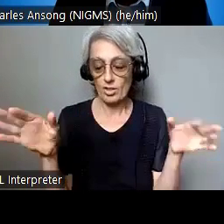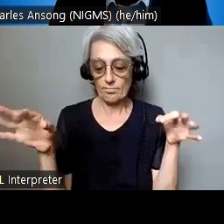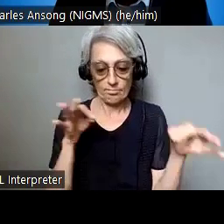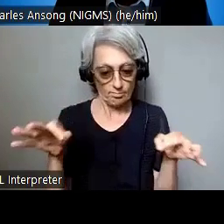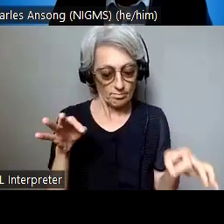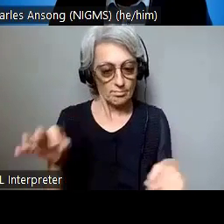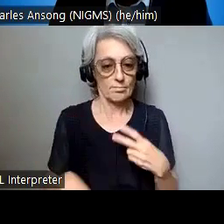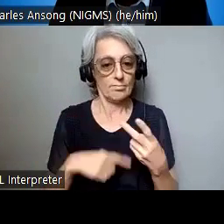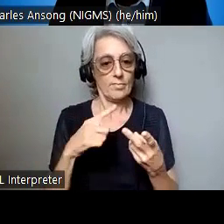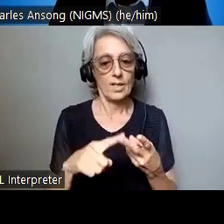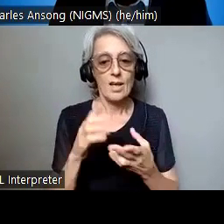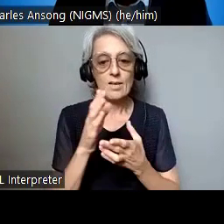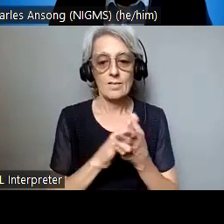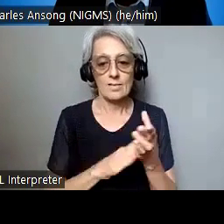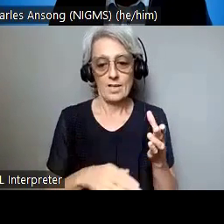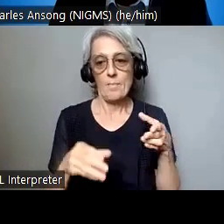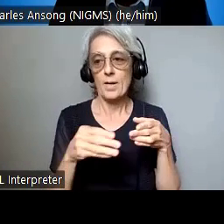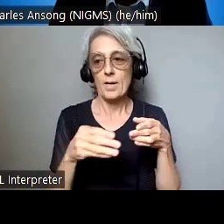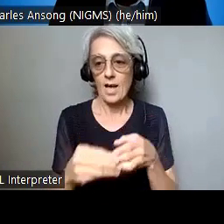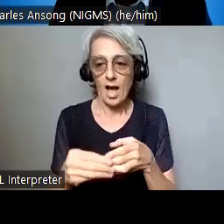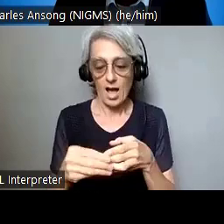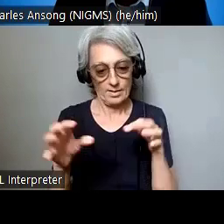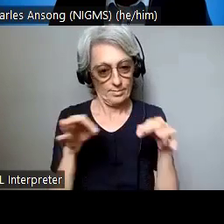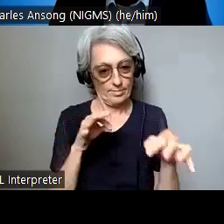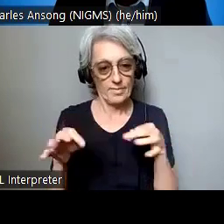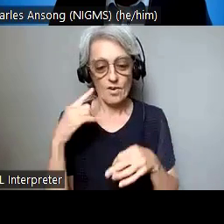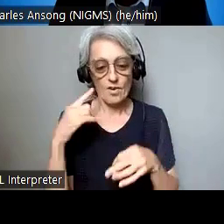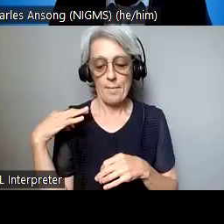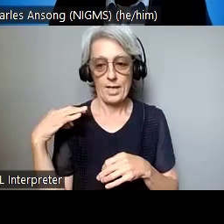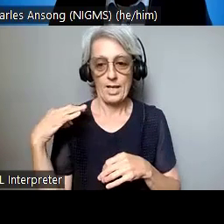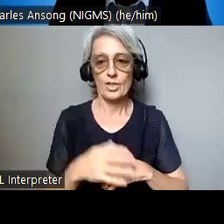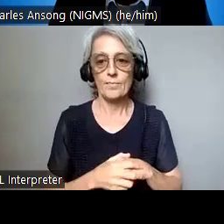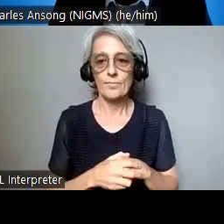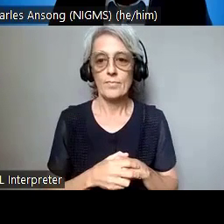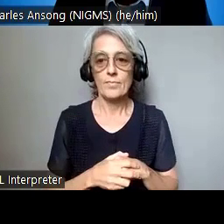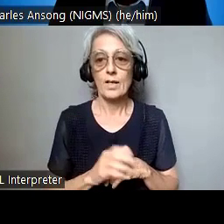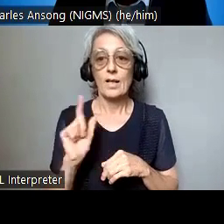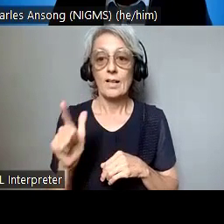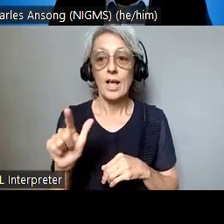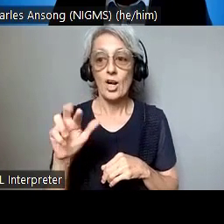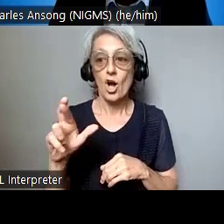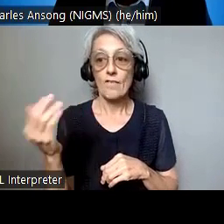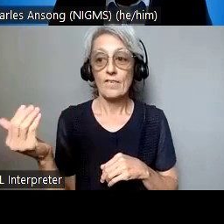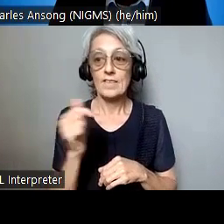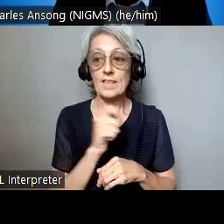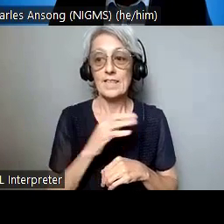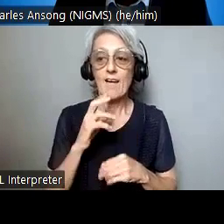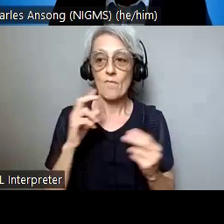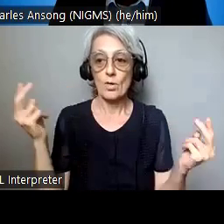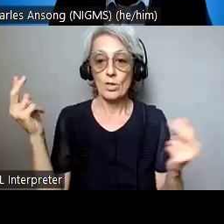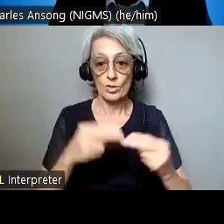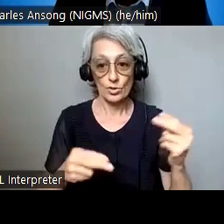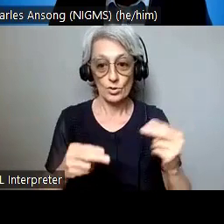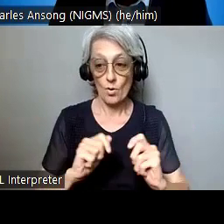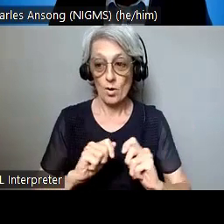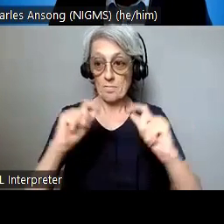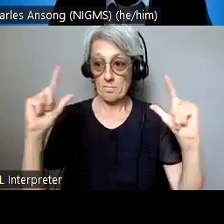before they are joined by additional R15 program staff for a live Q and A to help get your questions answered.